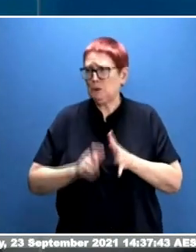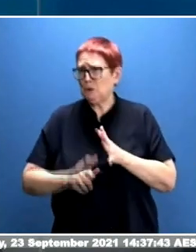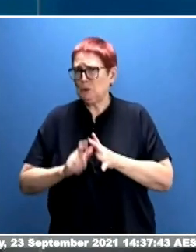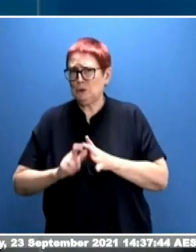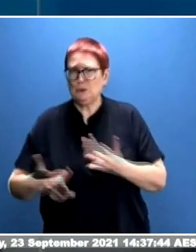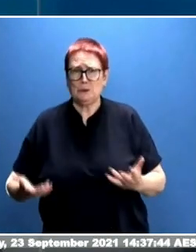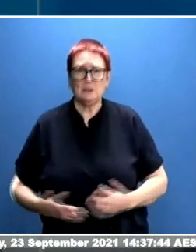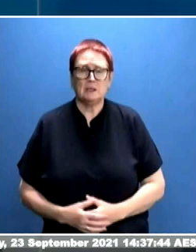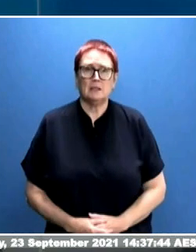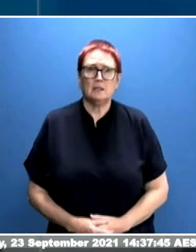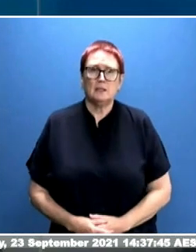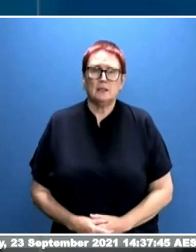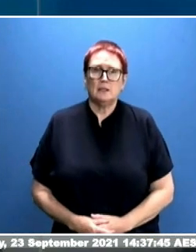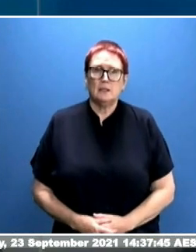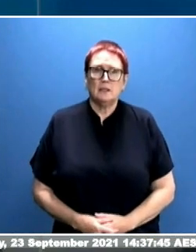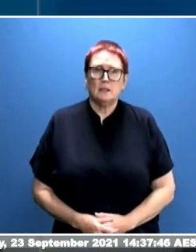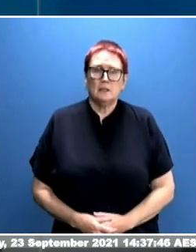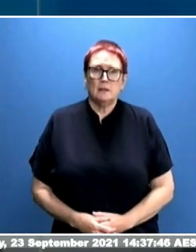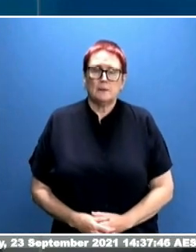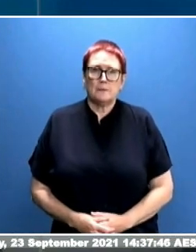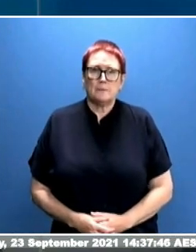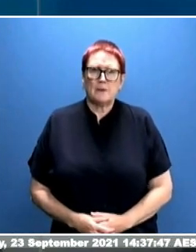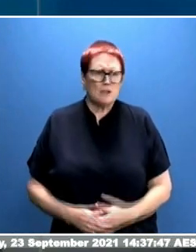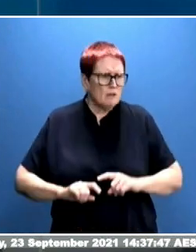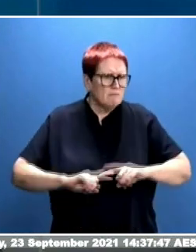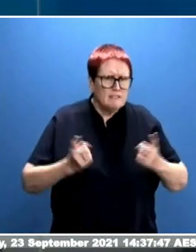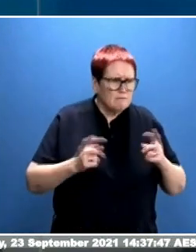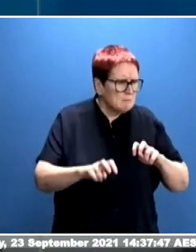That range of activities and supports that you're talking about